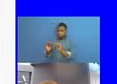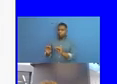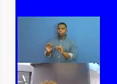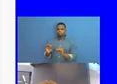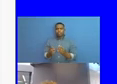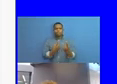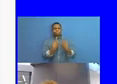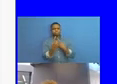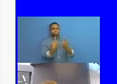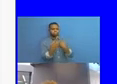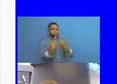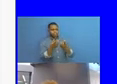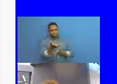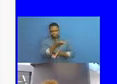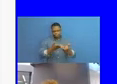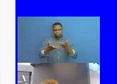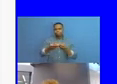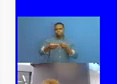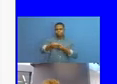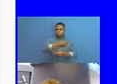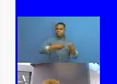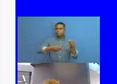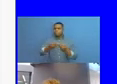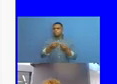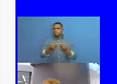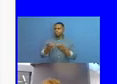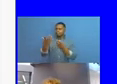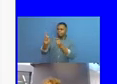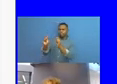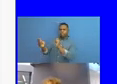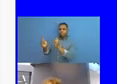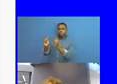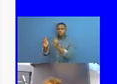of major topics, focus areas, focus points that you really want to work on.